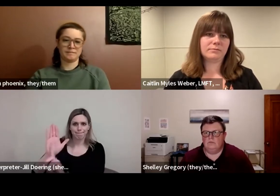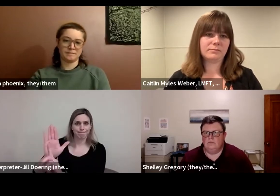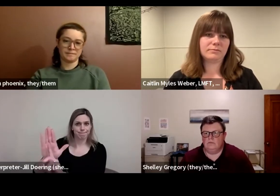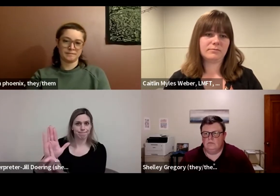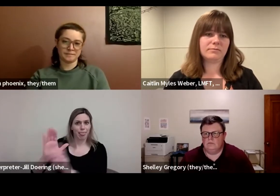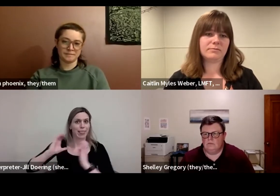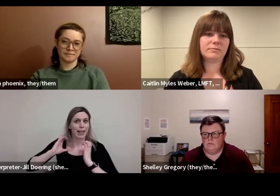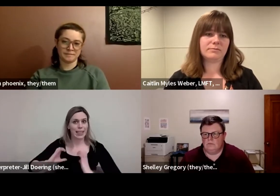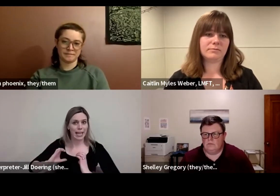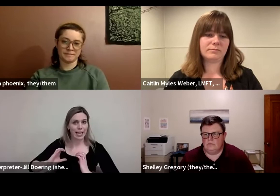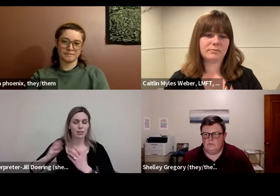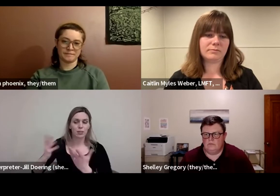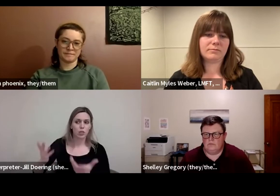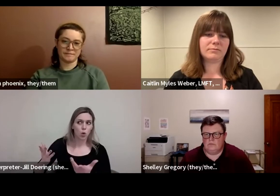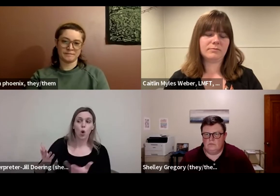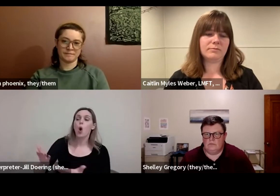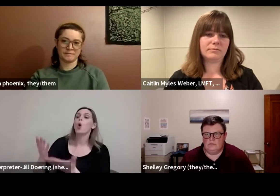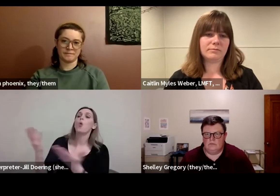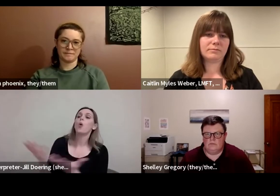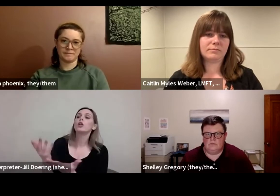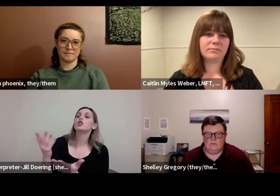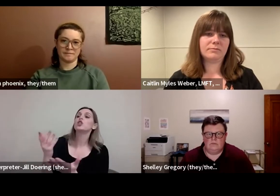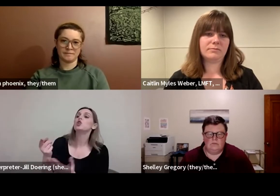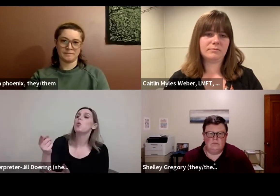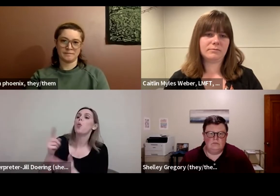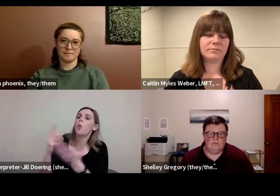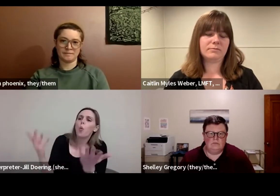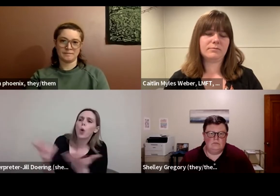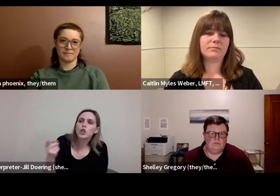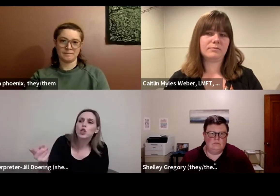"What do you want? What do you need my help for? What should we focus on?"